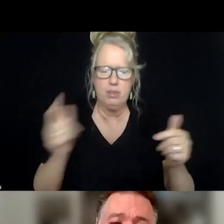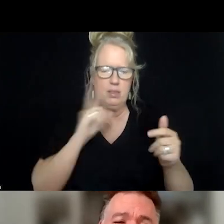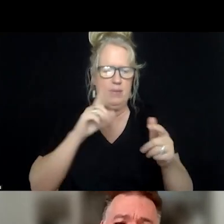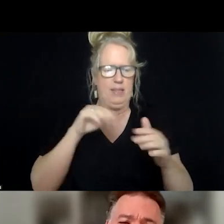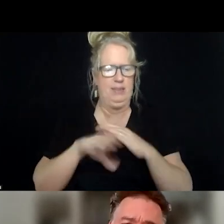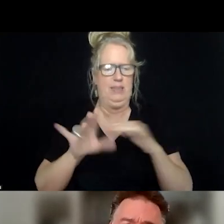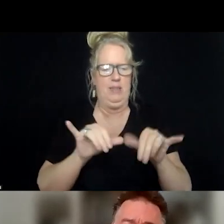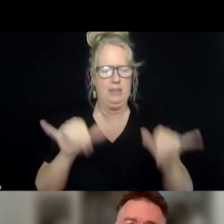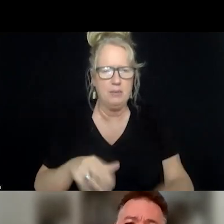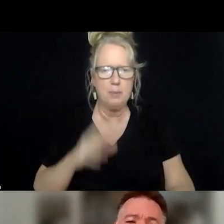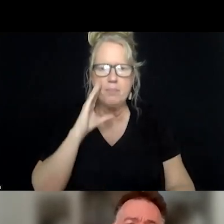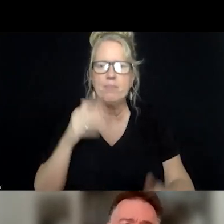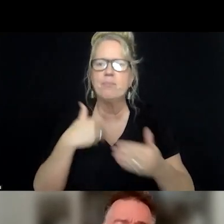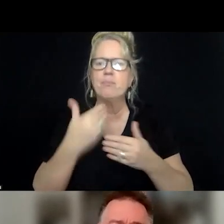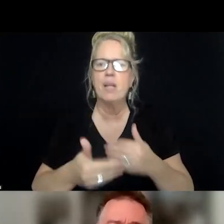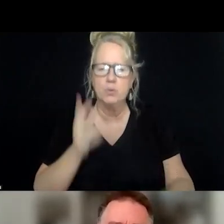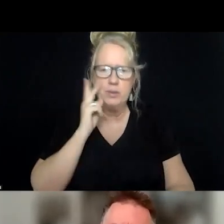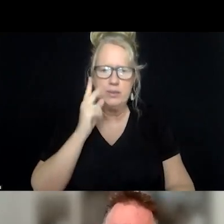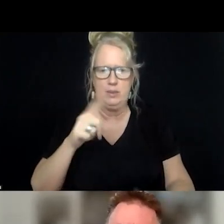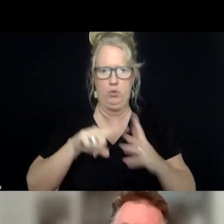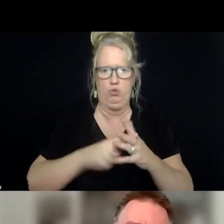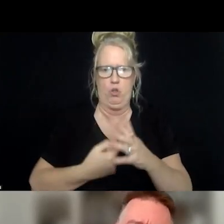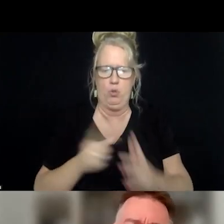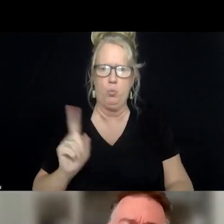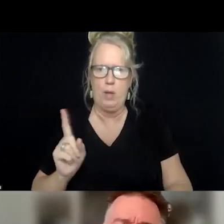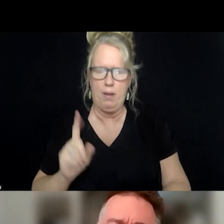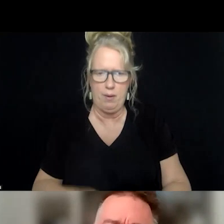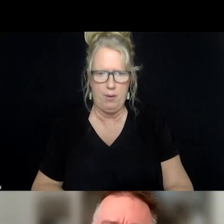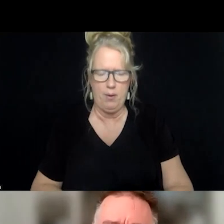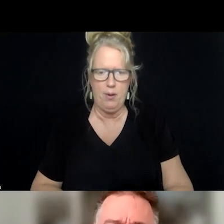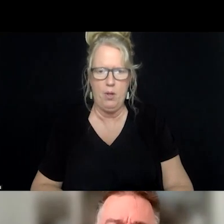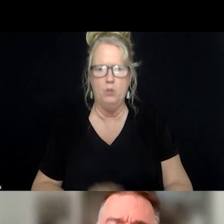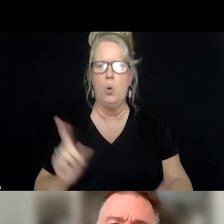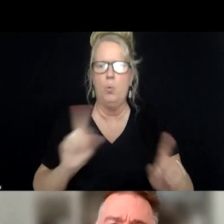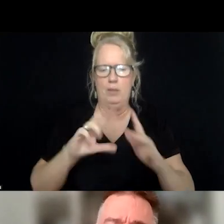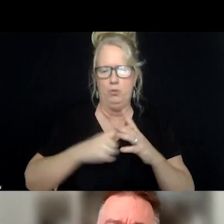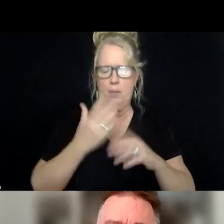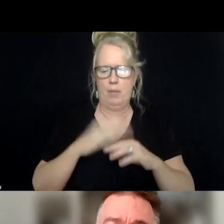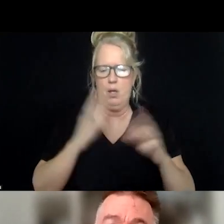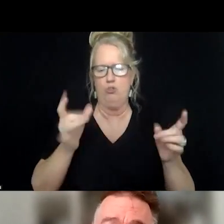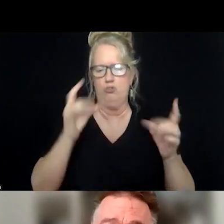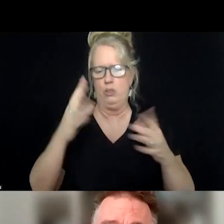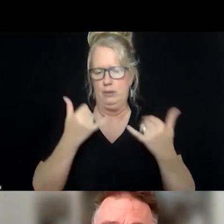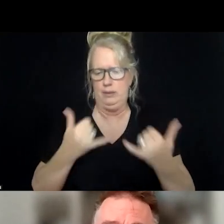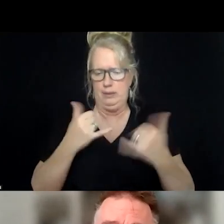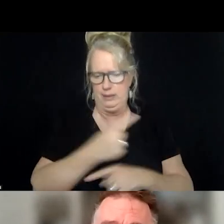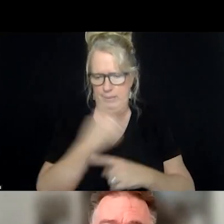IF WE GO TO THE NEXT ONE, YOU CAN SEE WHERE IT ALL STARTED. WHERE IT STARTED IS ON CRISIS NOW IN THE TOOL SECTION.